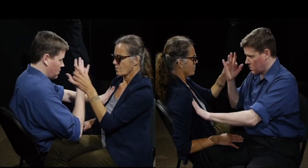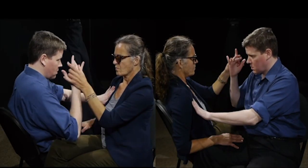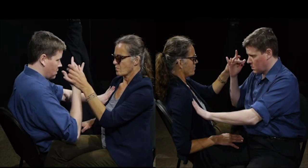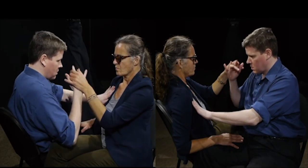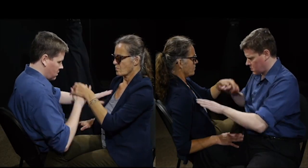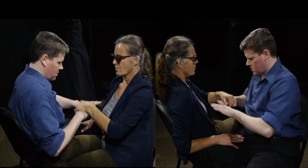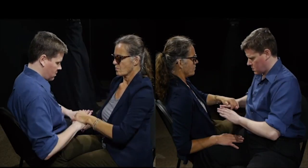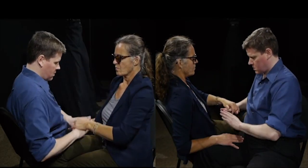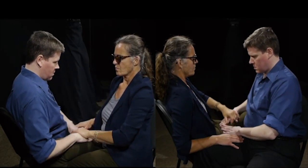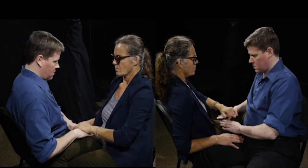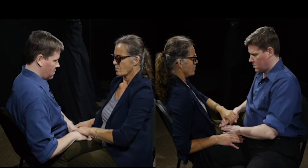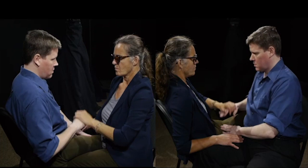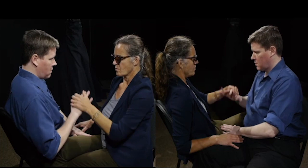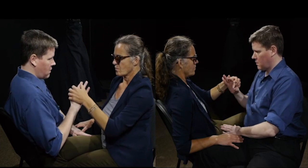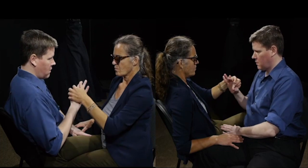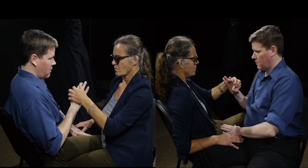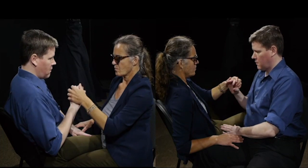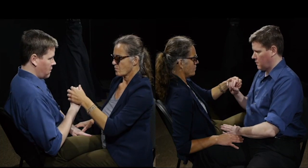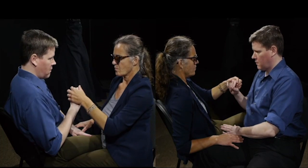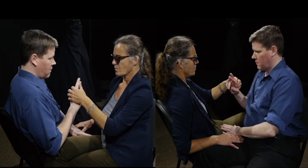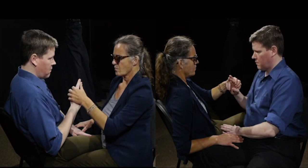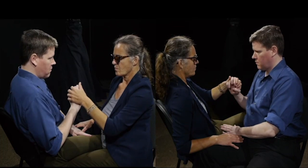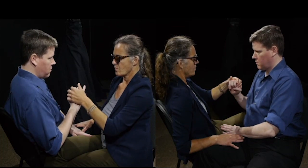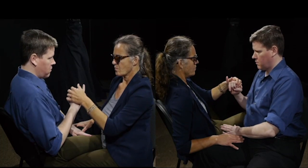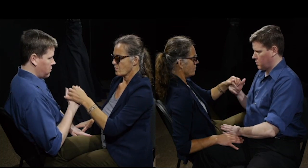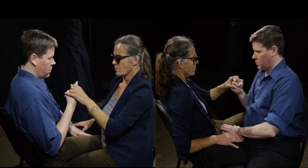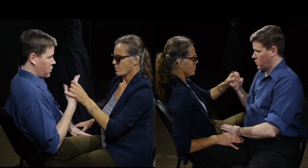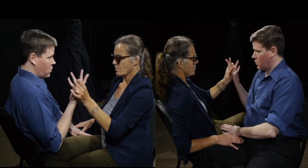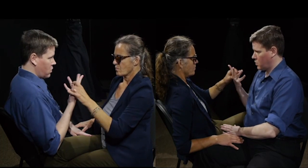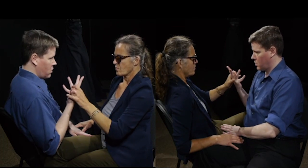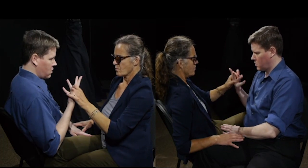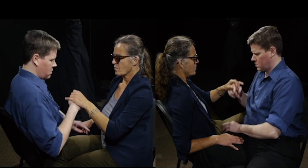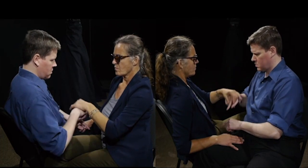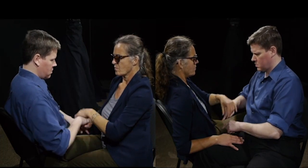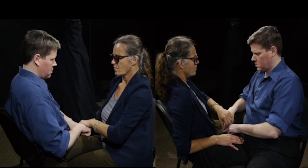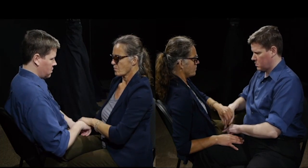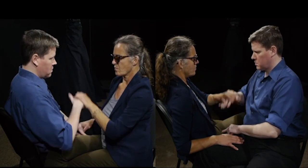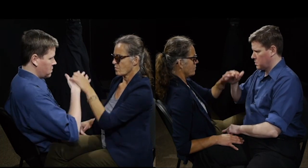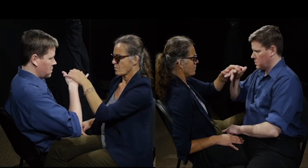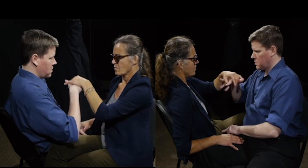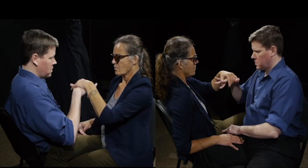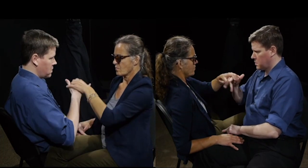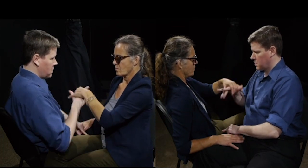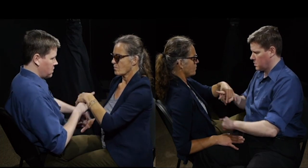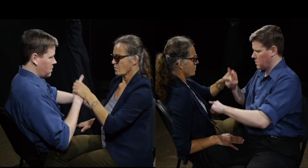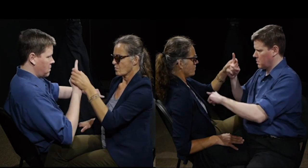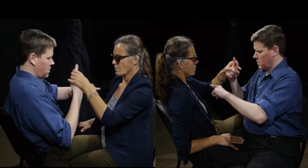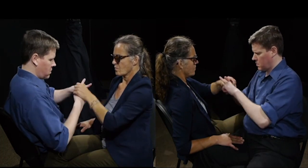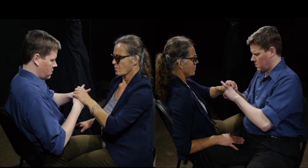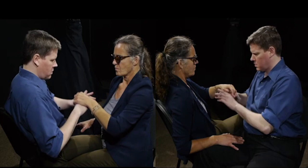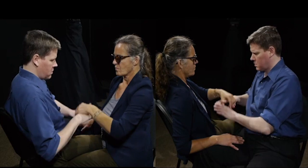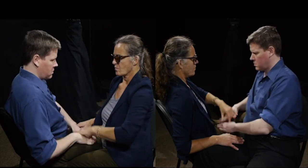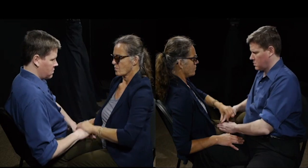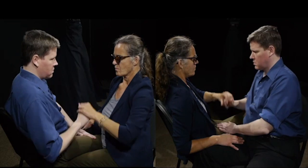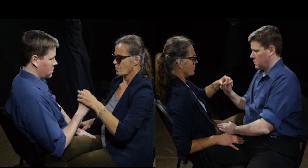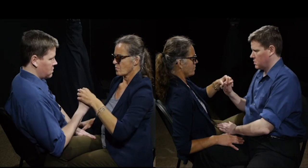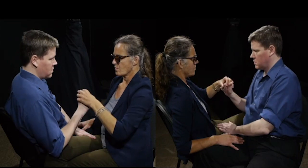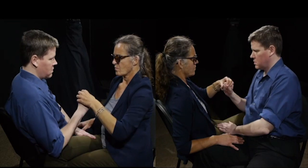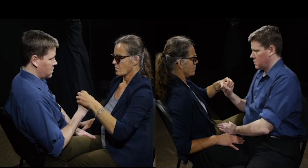[John] Interestingly, applying this framework to Protactile finds that the "foreign" category